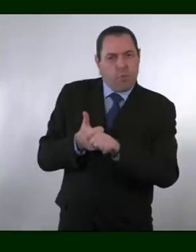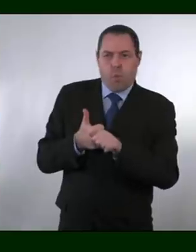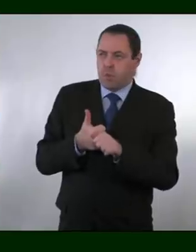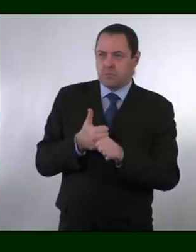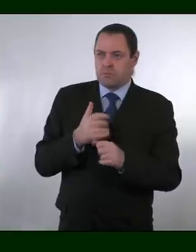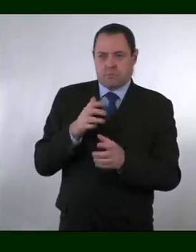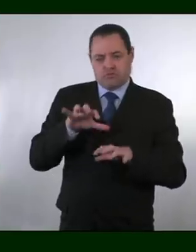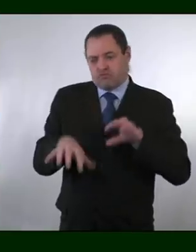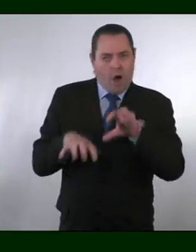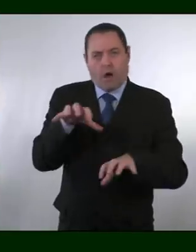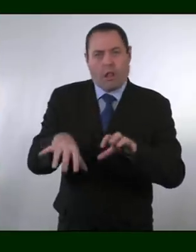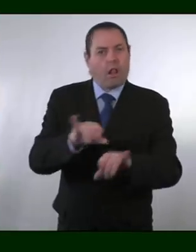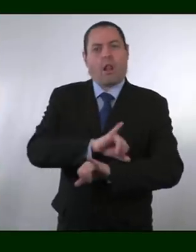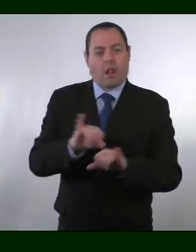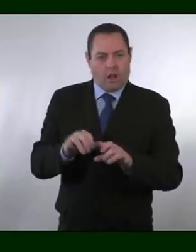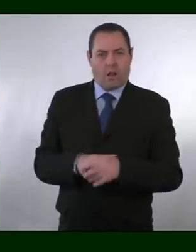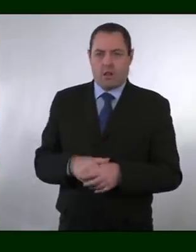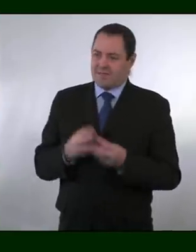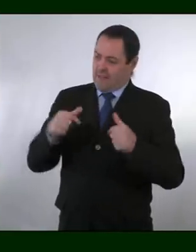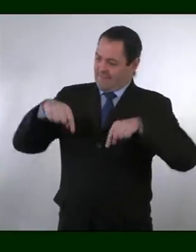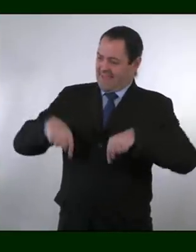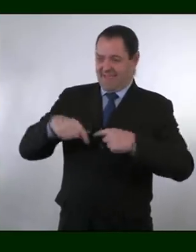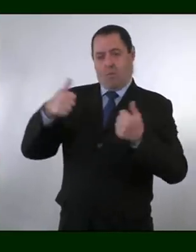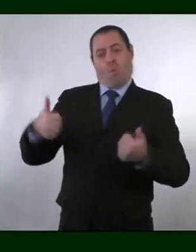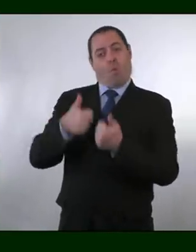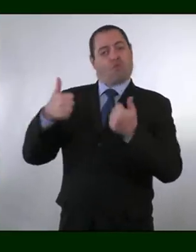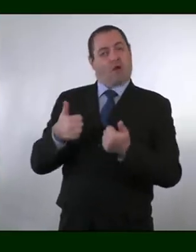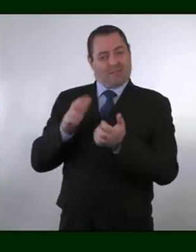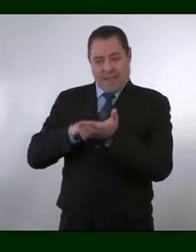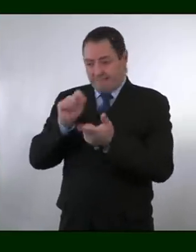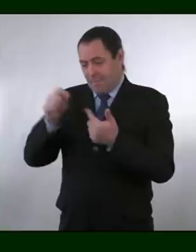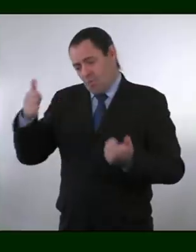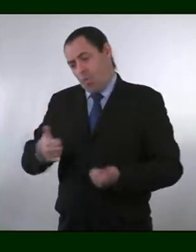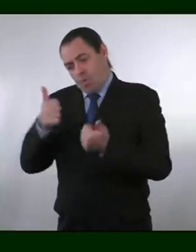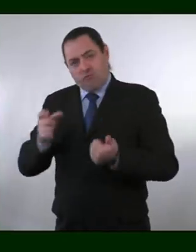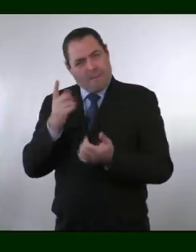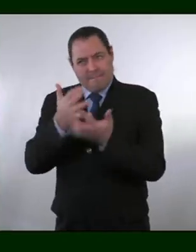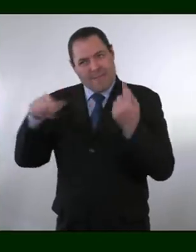for many people across the country who send us here. It is estimated that only about 11%